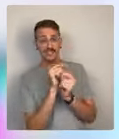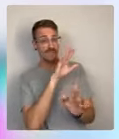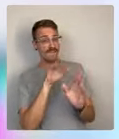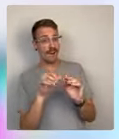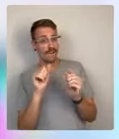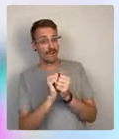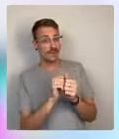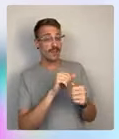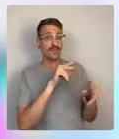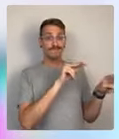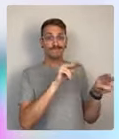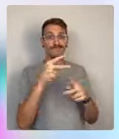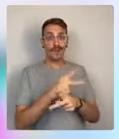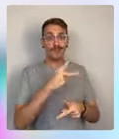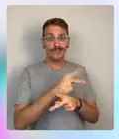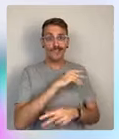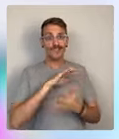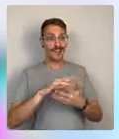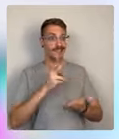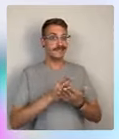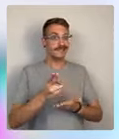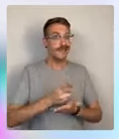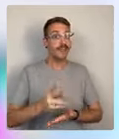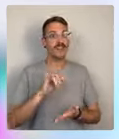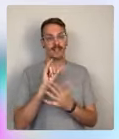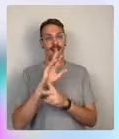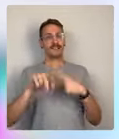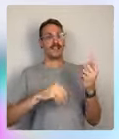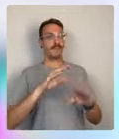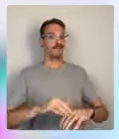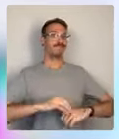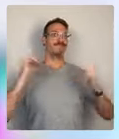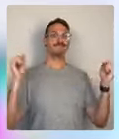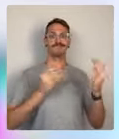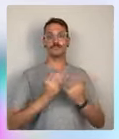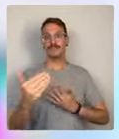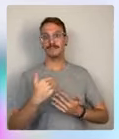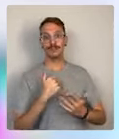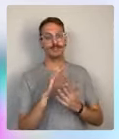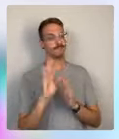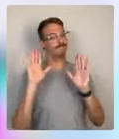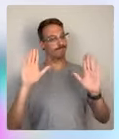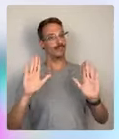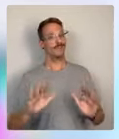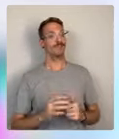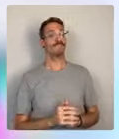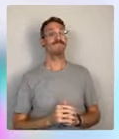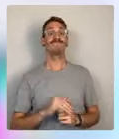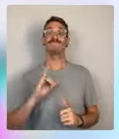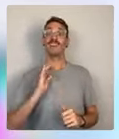when it comes to moderation and integrity, and that kind of transparency and visibility across them is amazing.